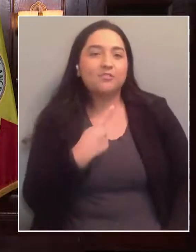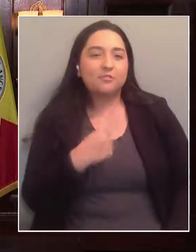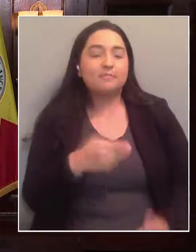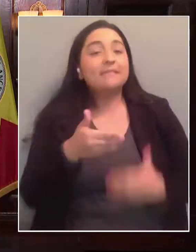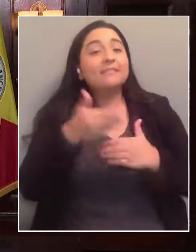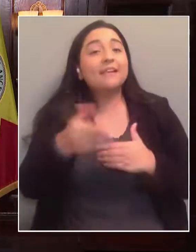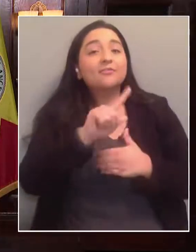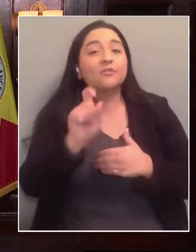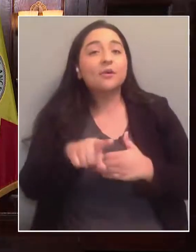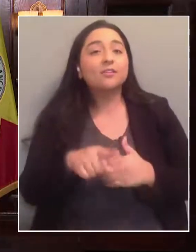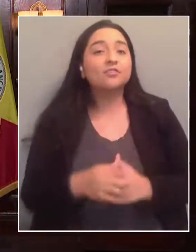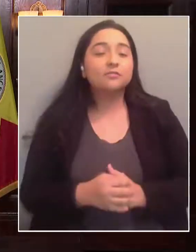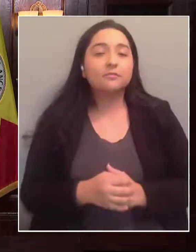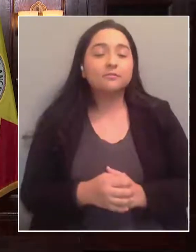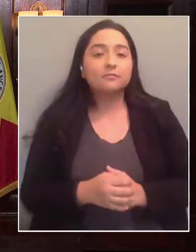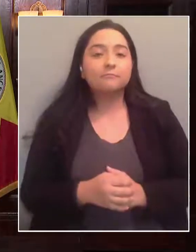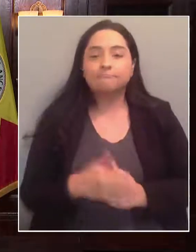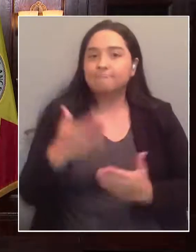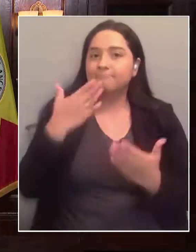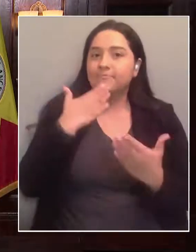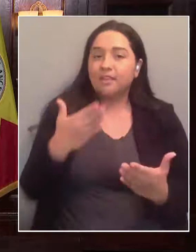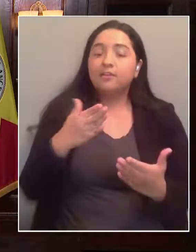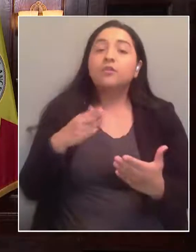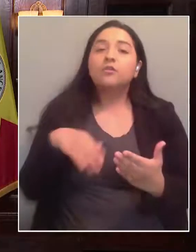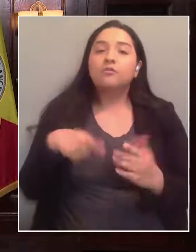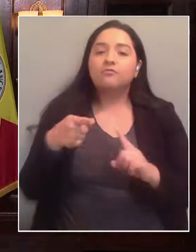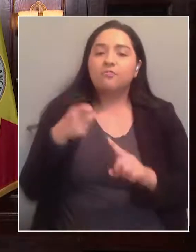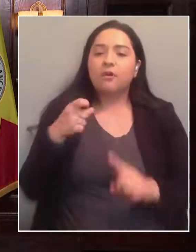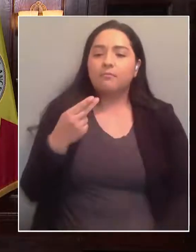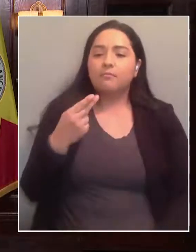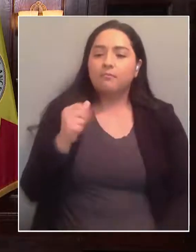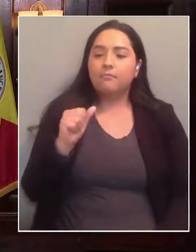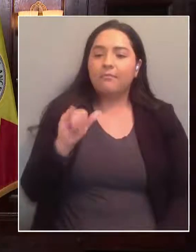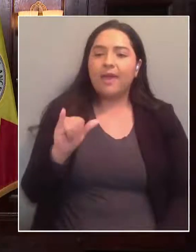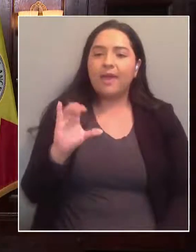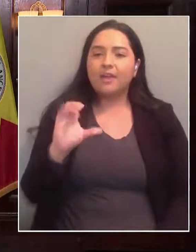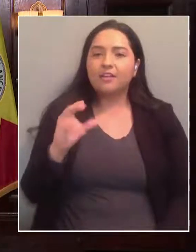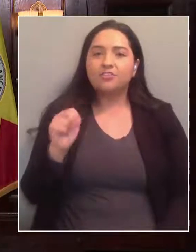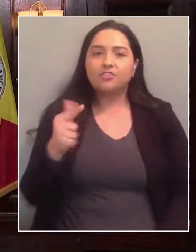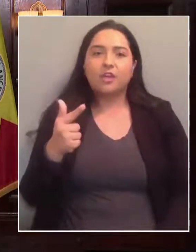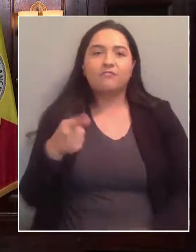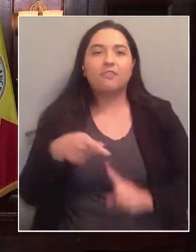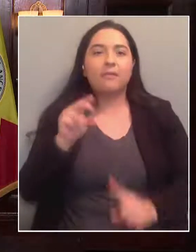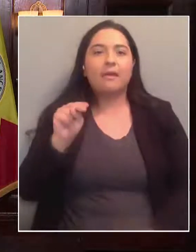THANK YOU, THAT COMES FROM HAY CHANG FROM NBC CHANNEL 4.